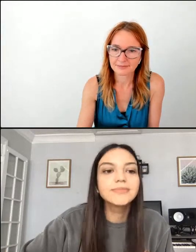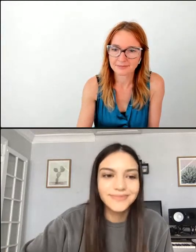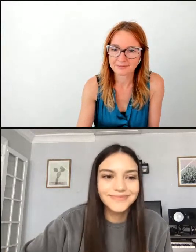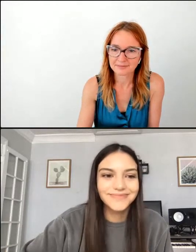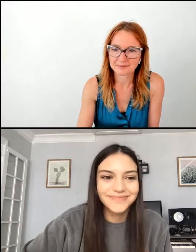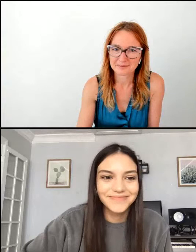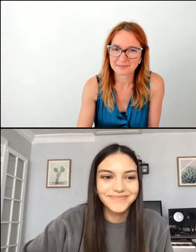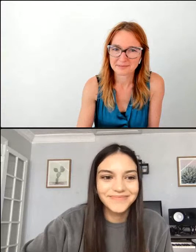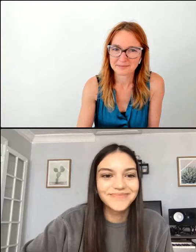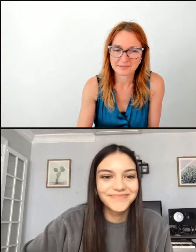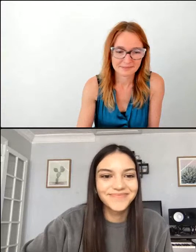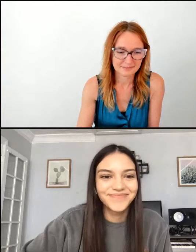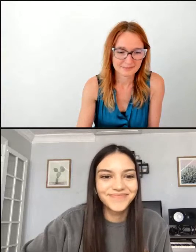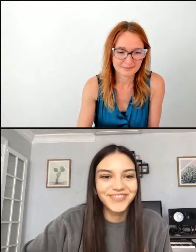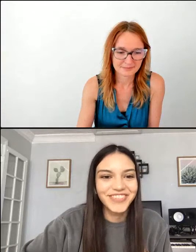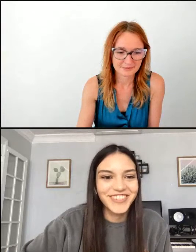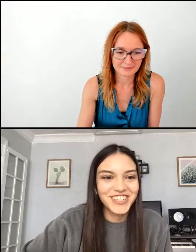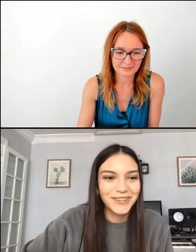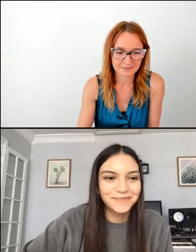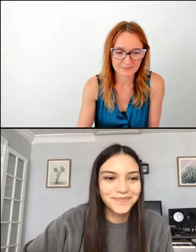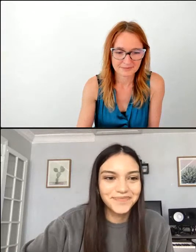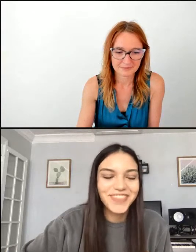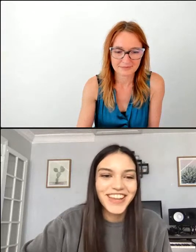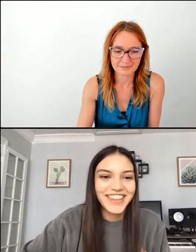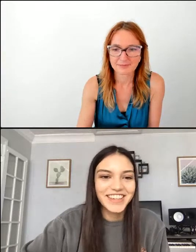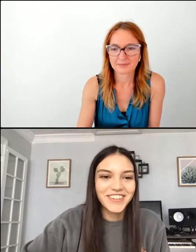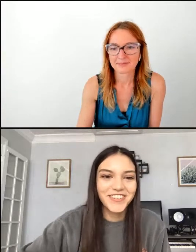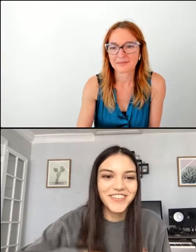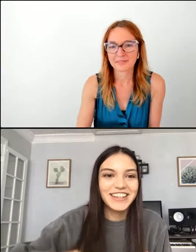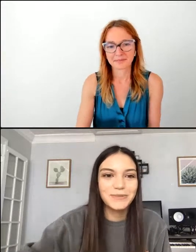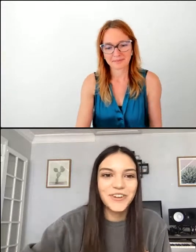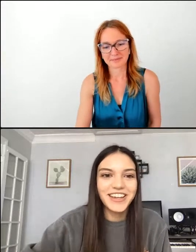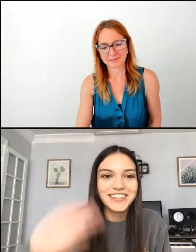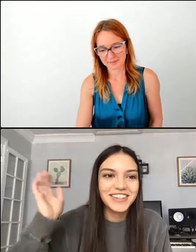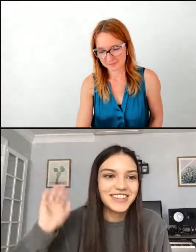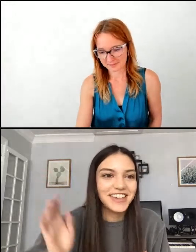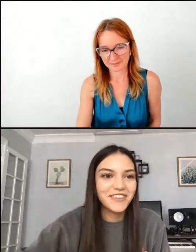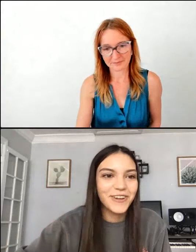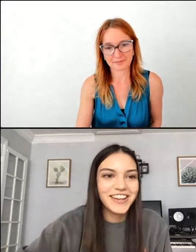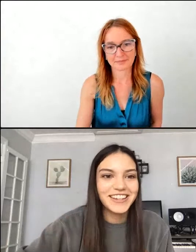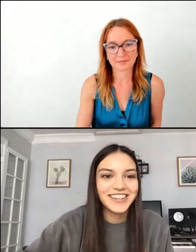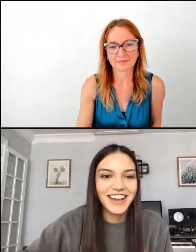for inclusion there as well so thank you so much thank you and it's been great to see everyone and